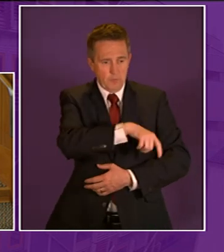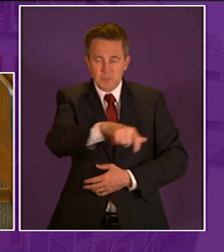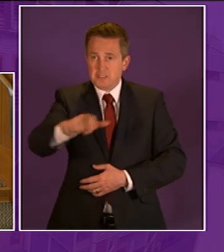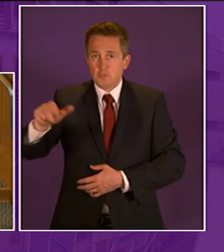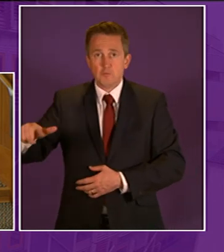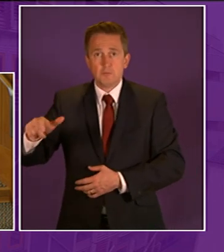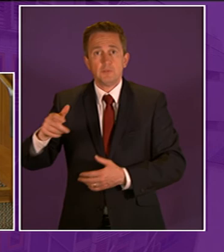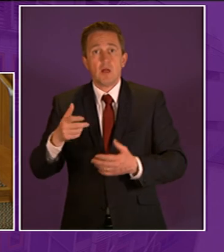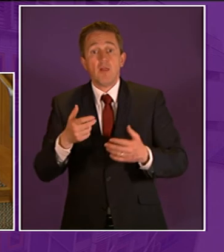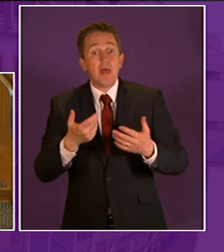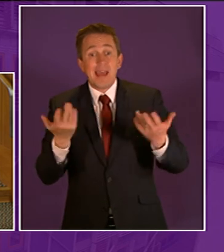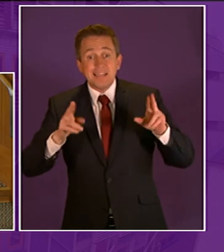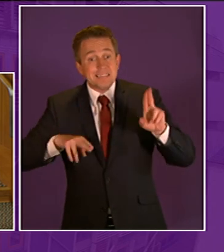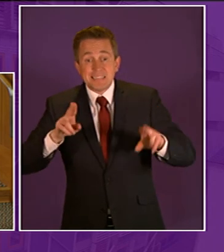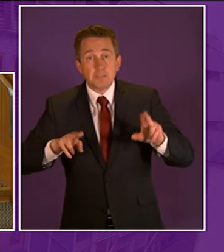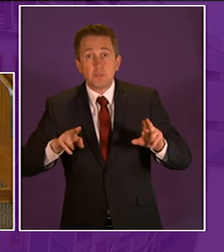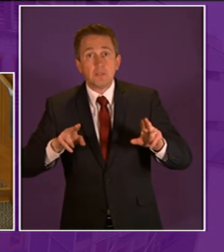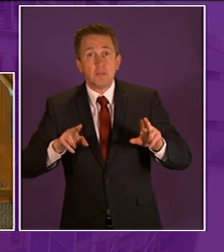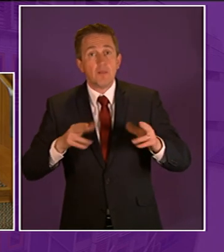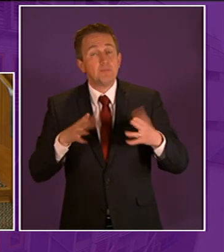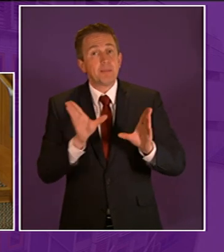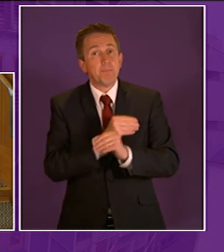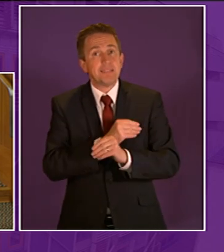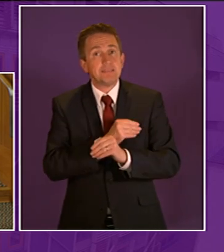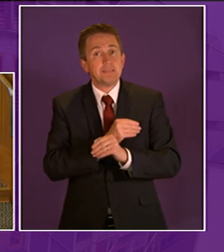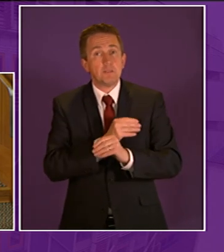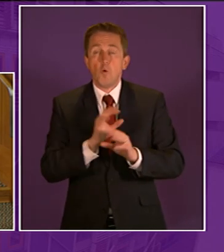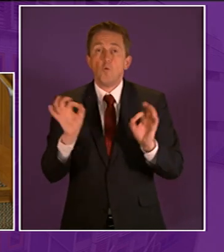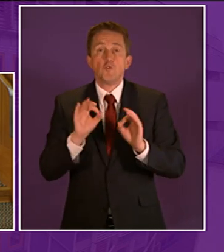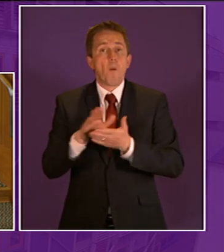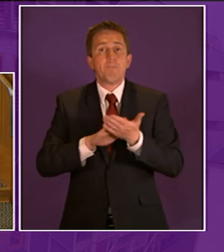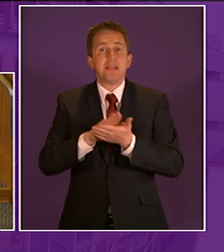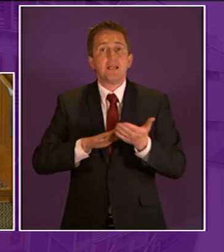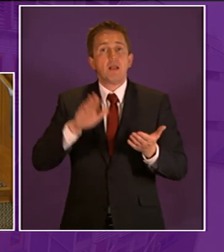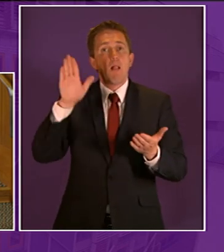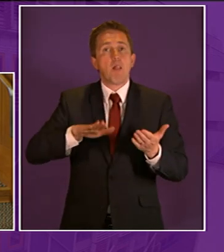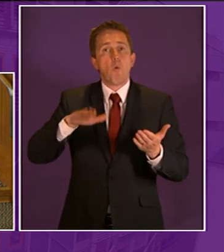assessment has not taken place, that will not mean a lower final grade?